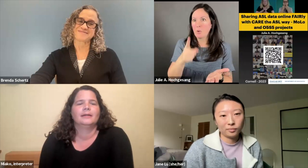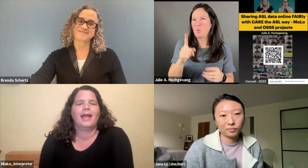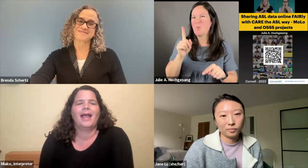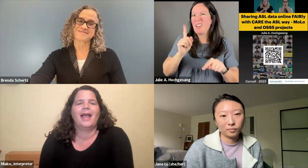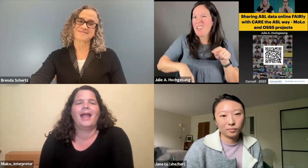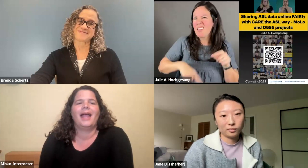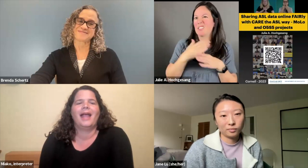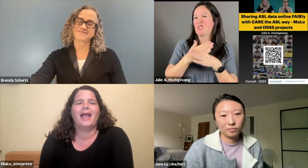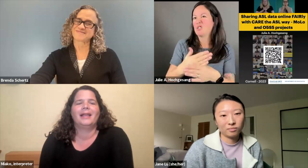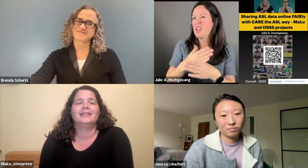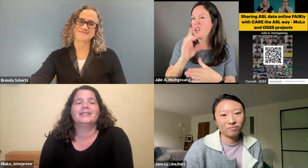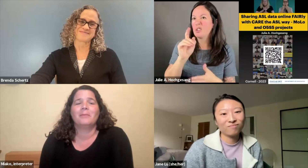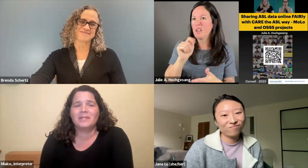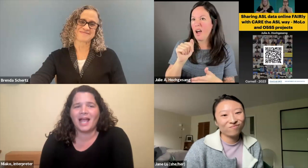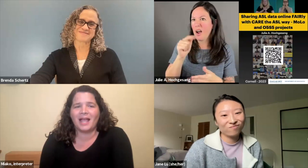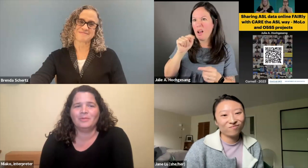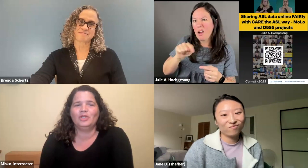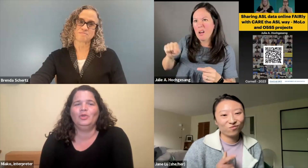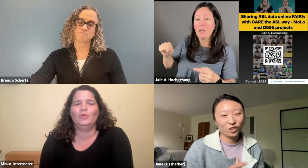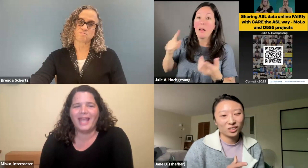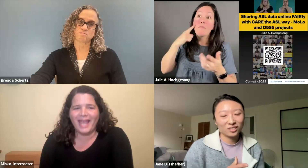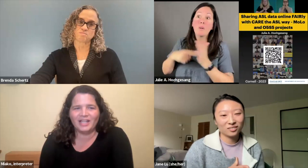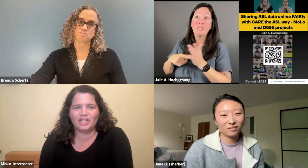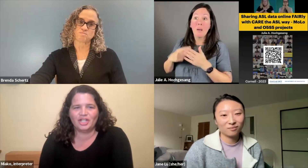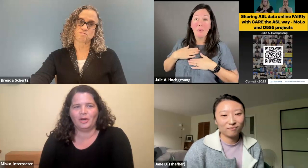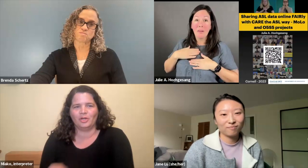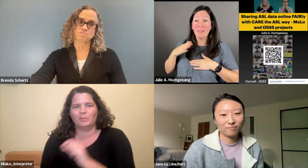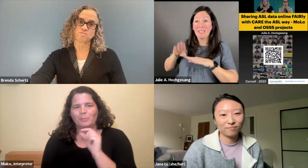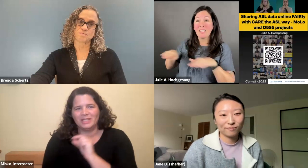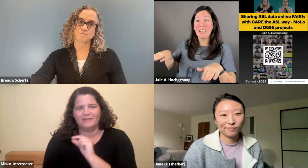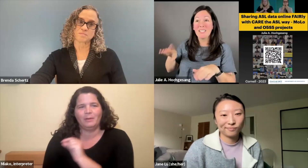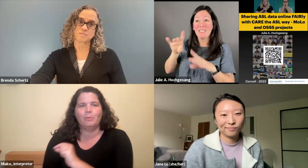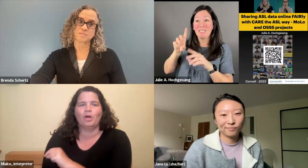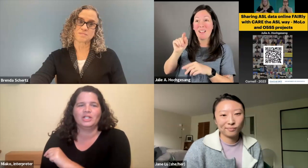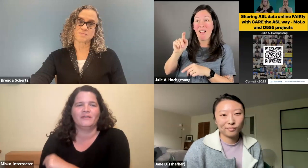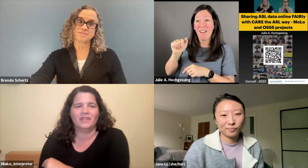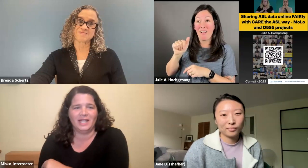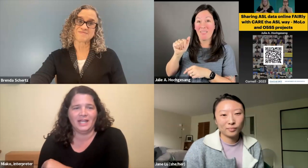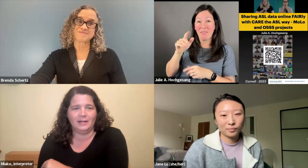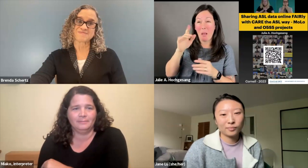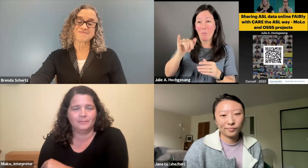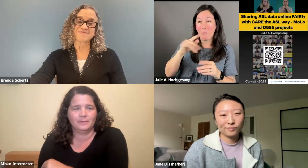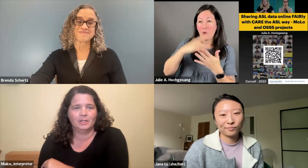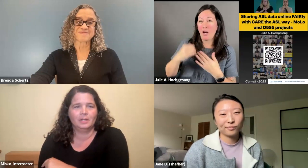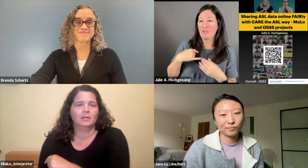was and sometimes you can't share specific parts of the